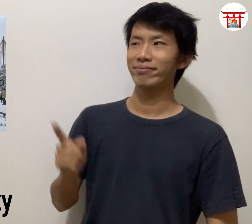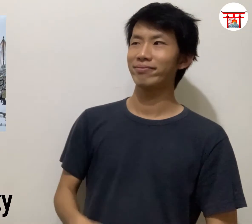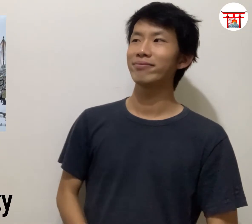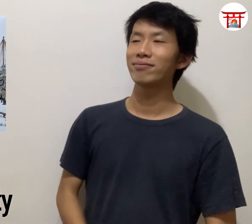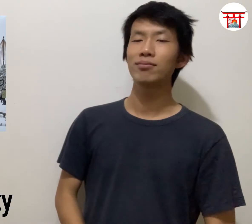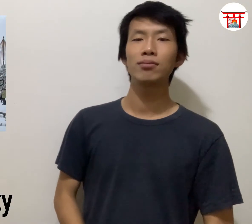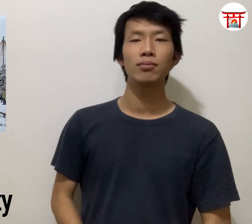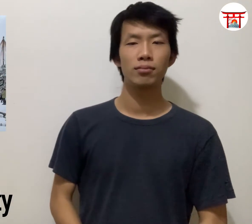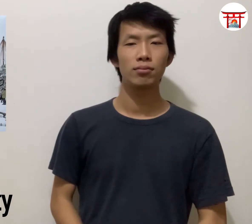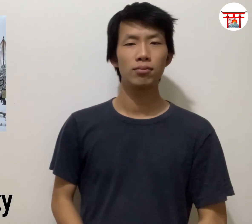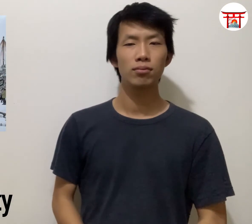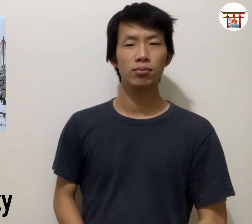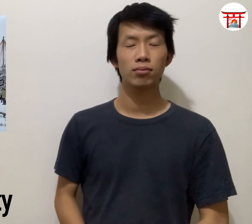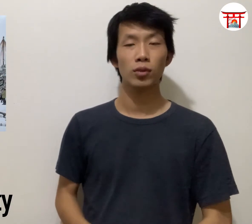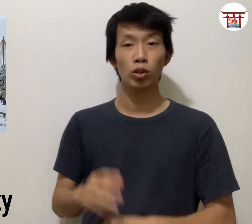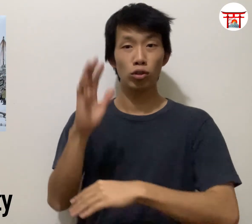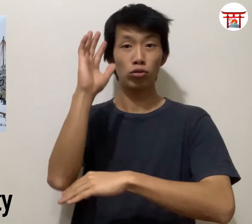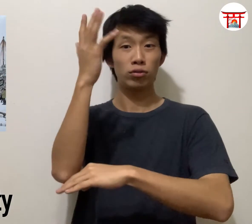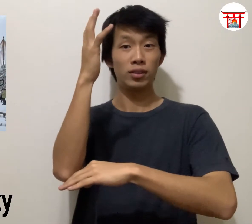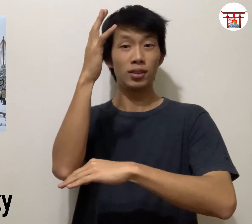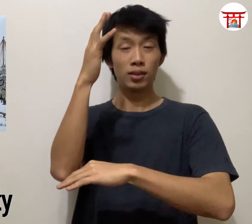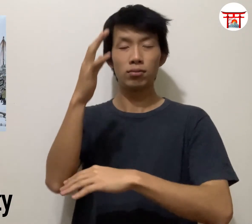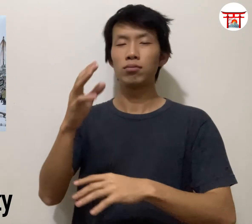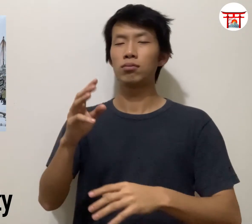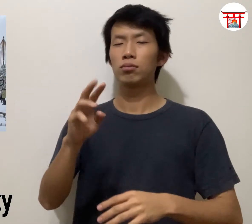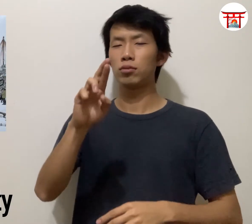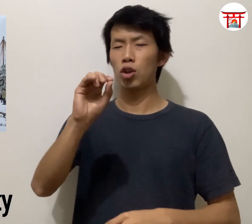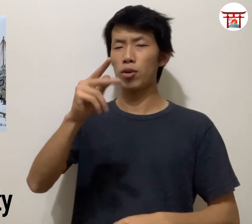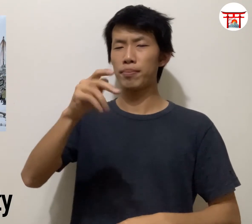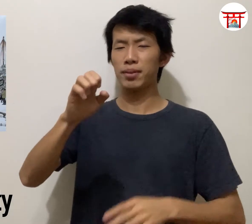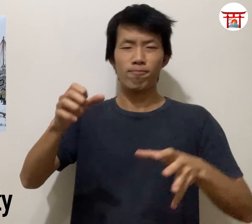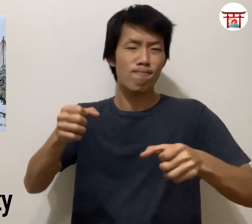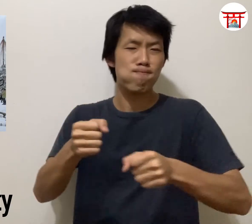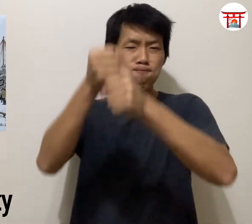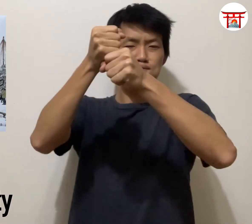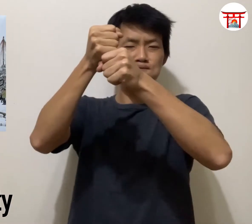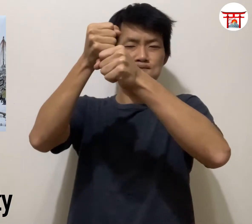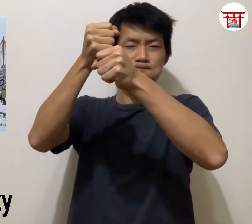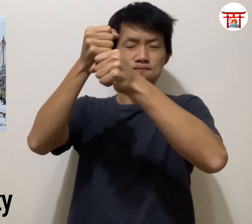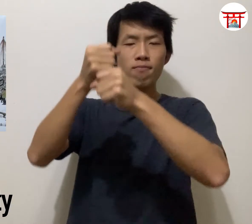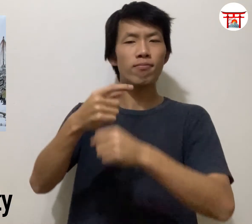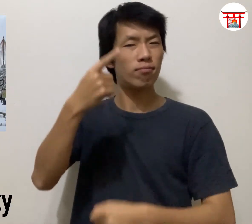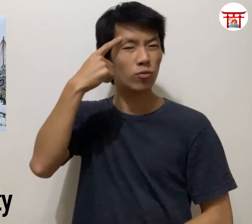The trees are tied up with ropes.